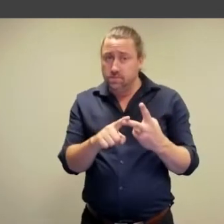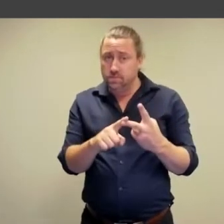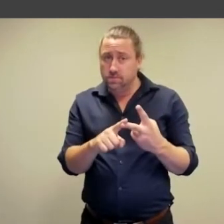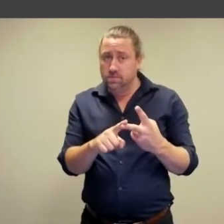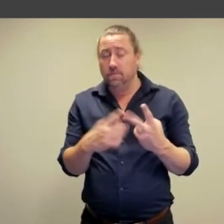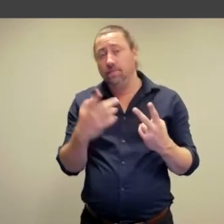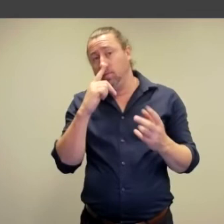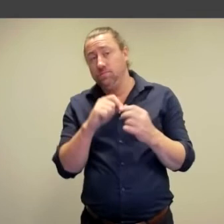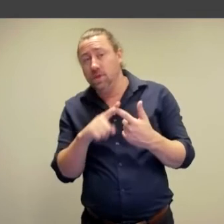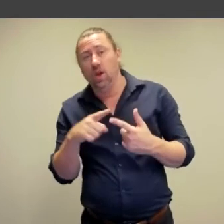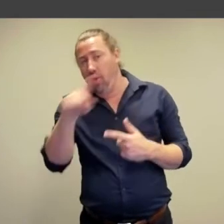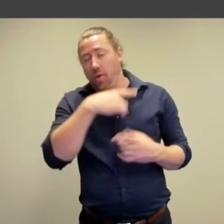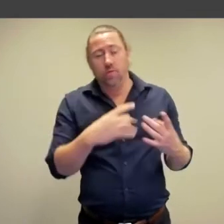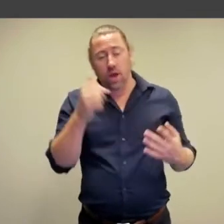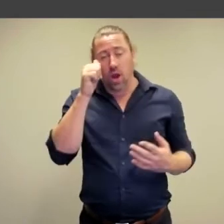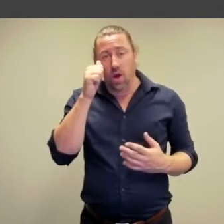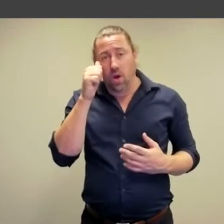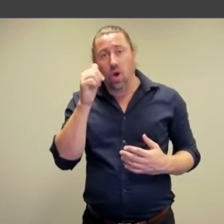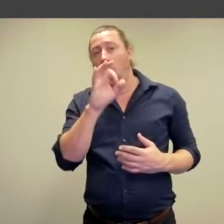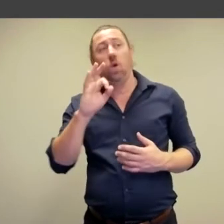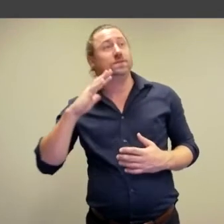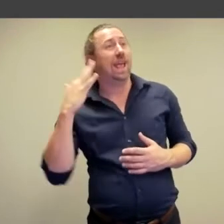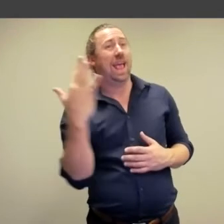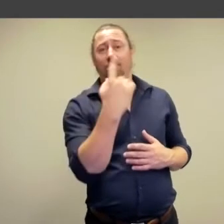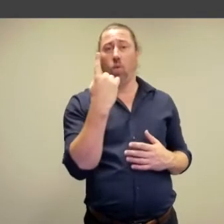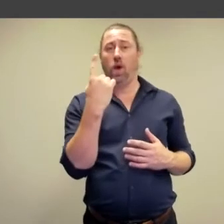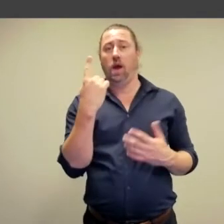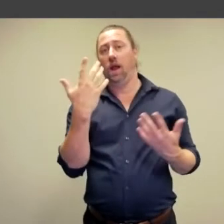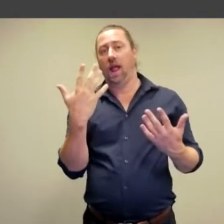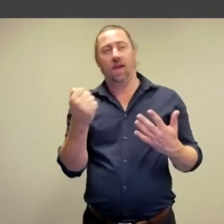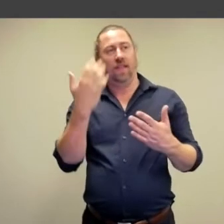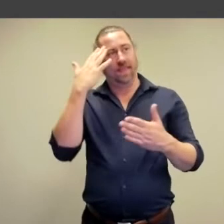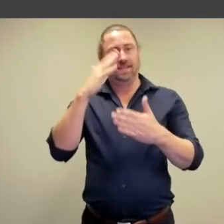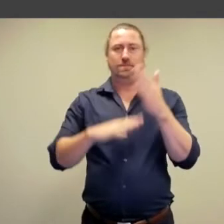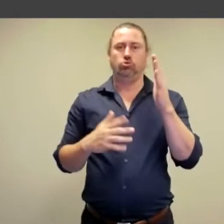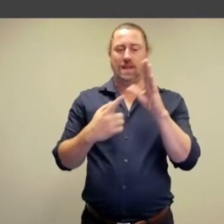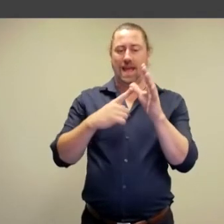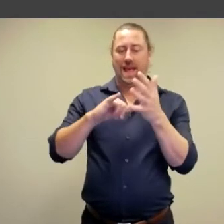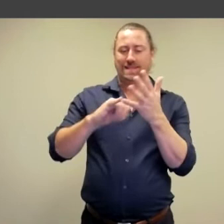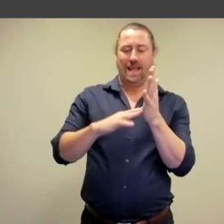course, as we know,